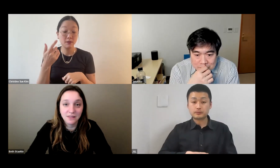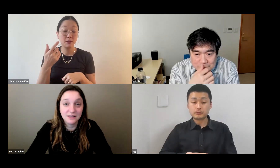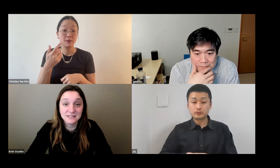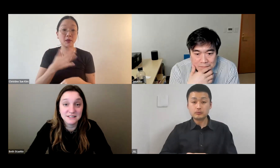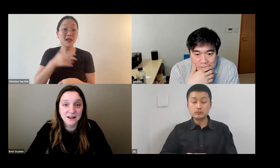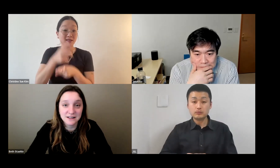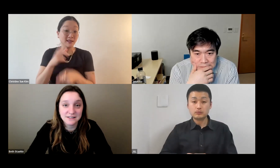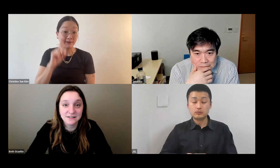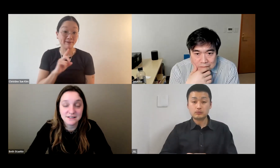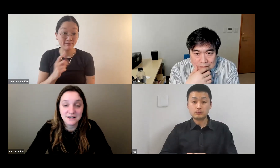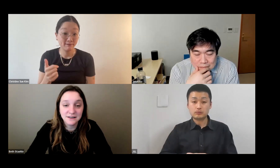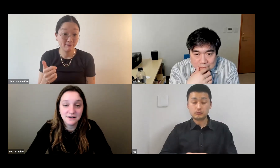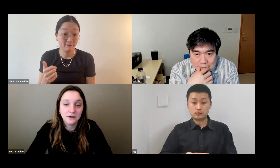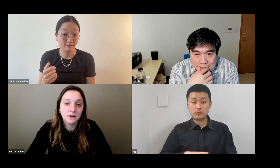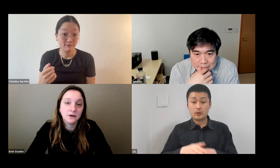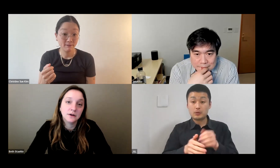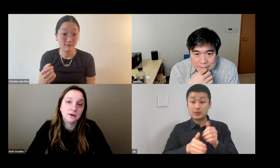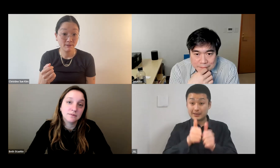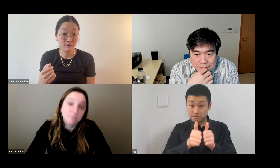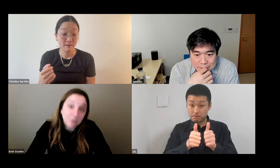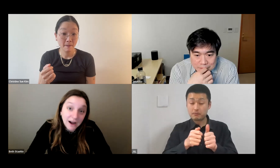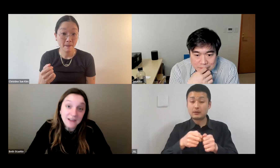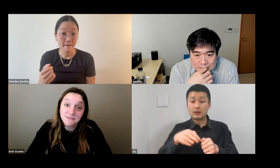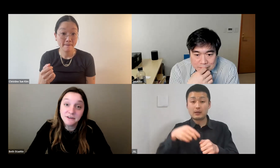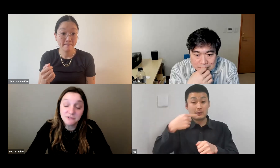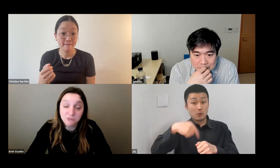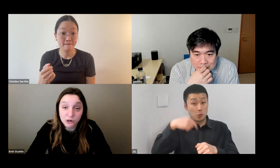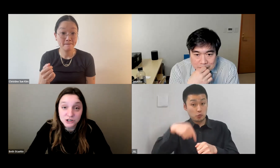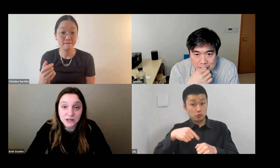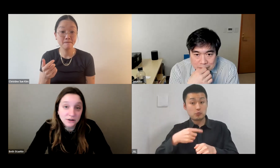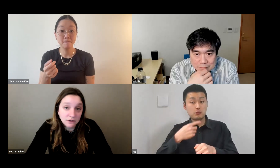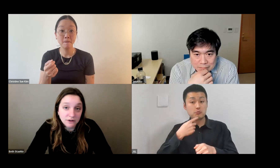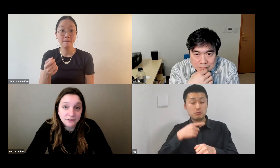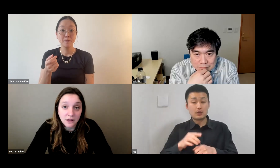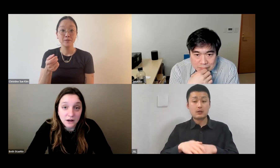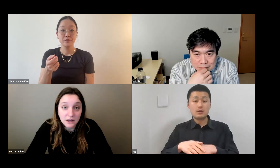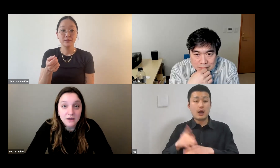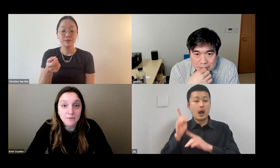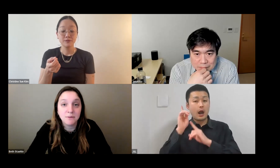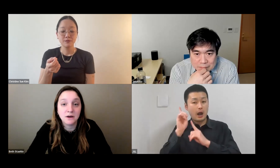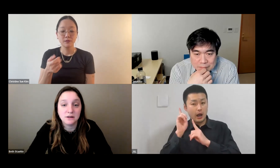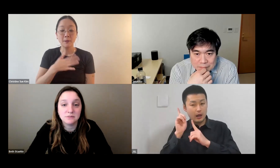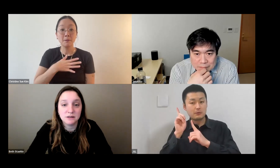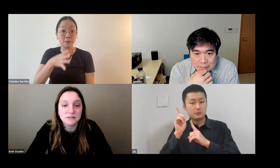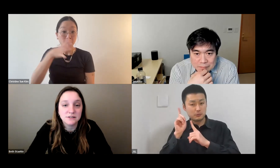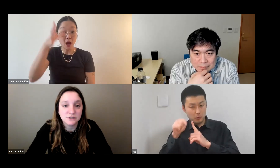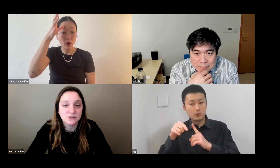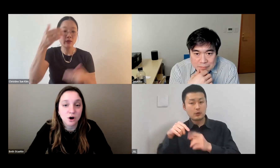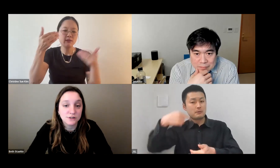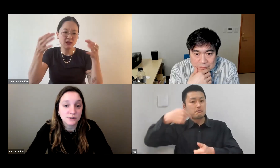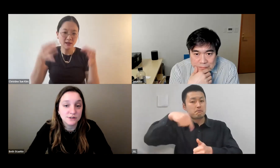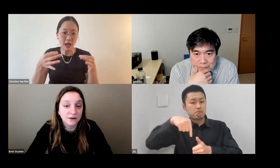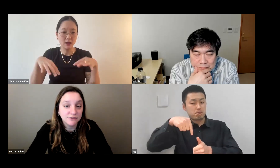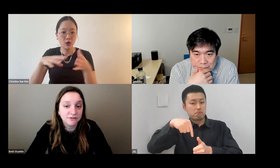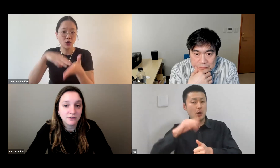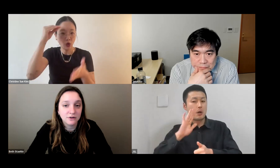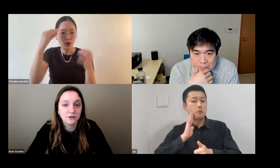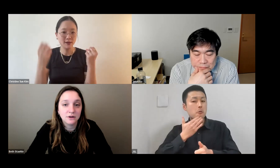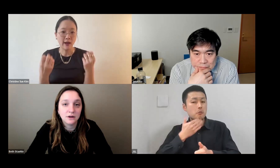They did not succeed. I feel fortunate. I feel lucky because my sister is also deaf.